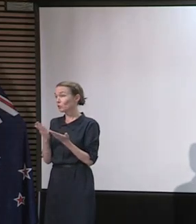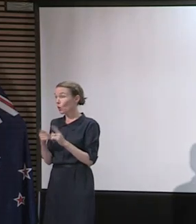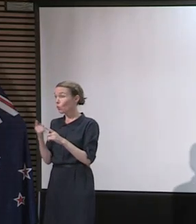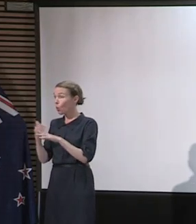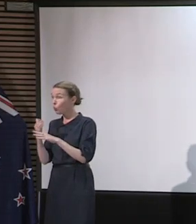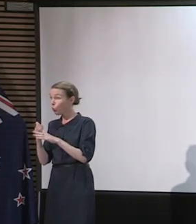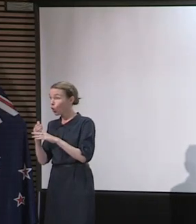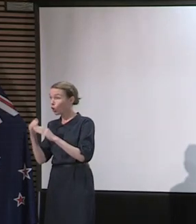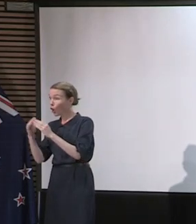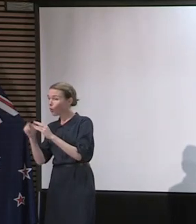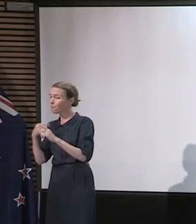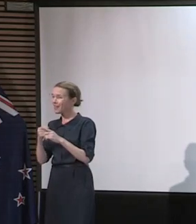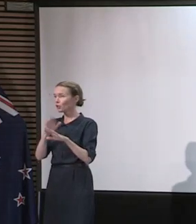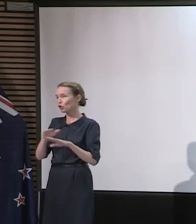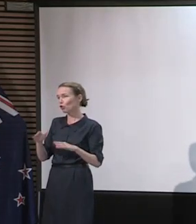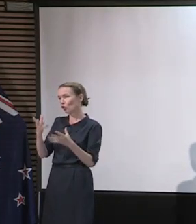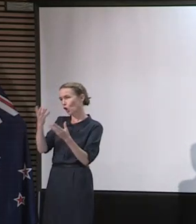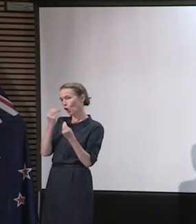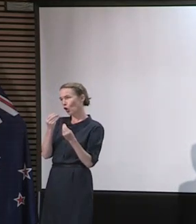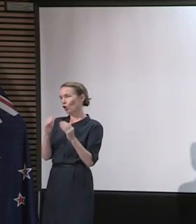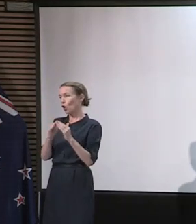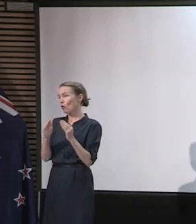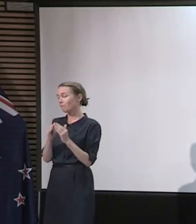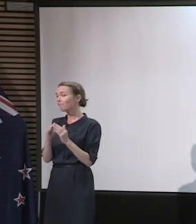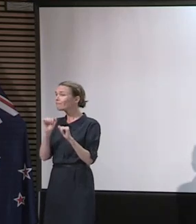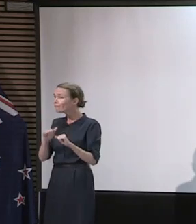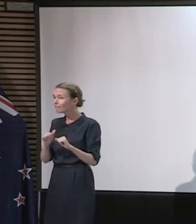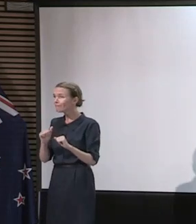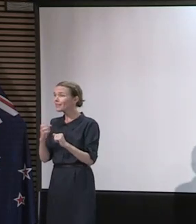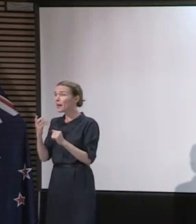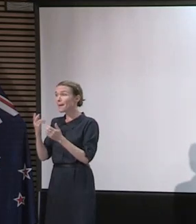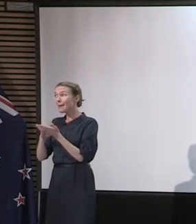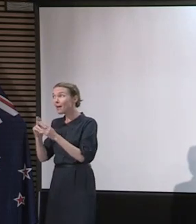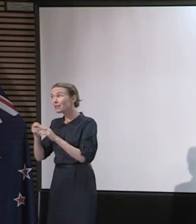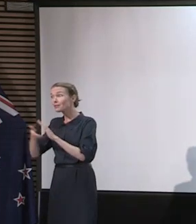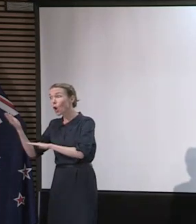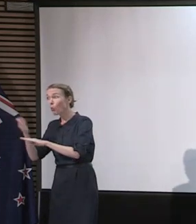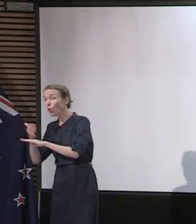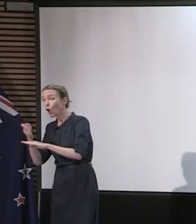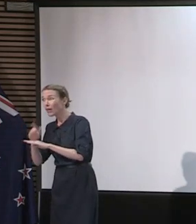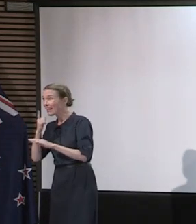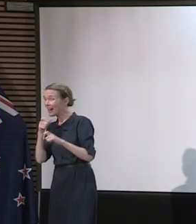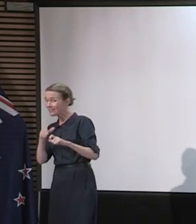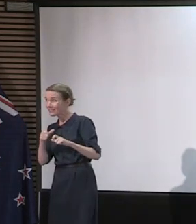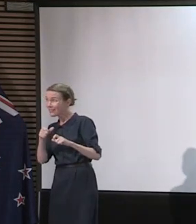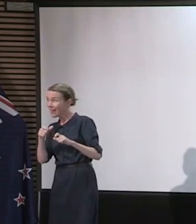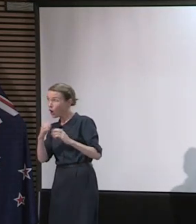that also includes our children and young people. What we are wanting to make sure, though, is there is provision for those who are